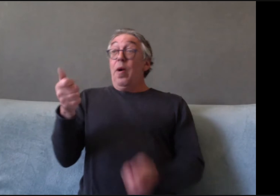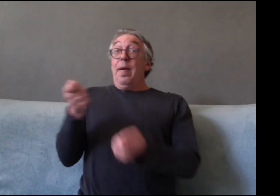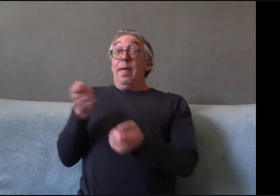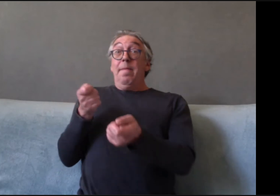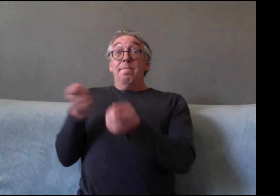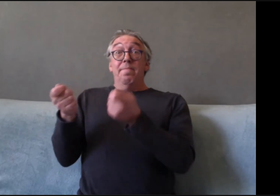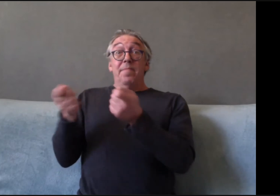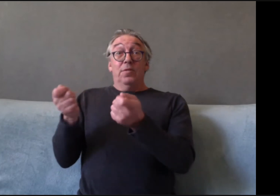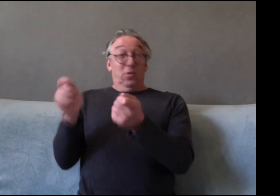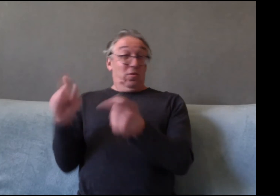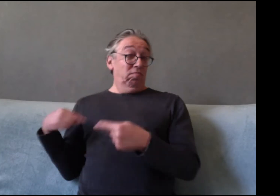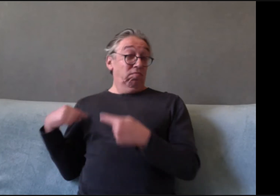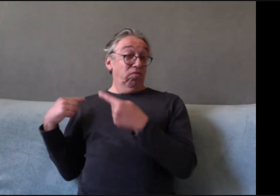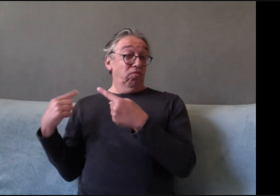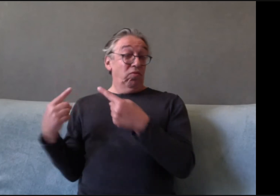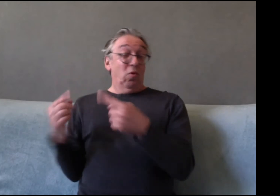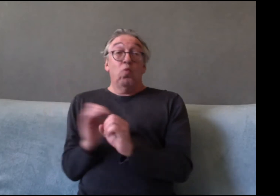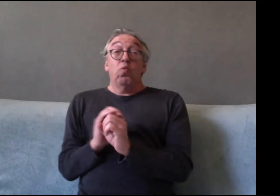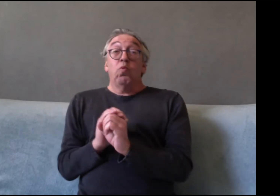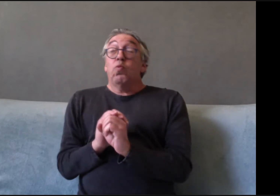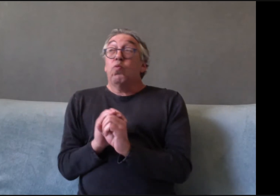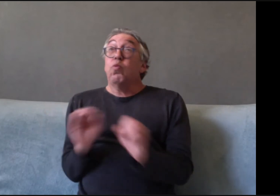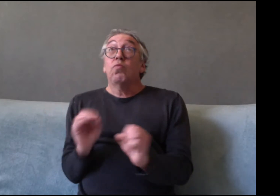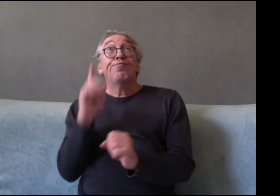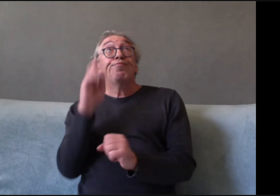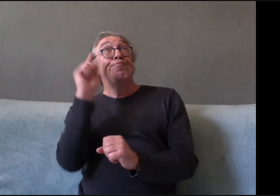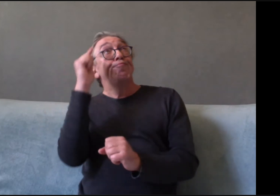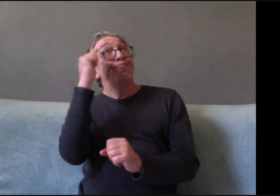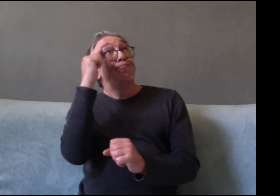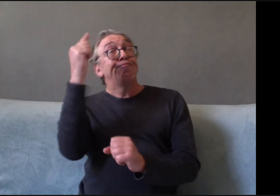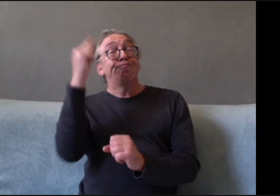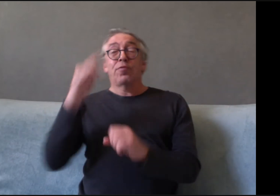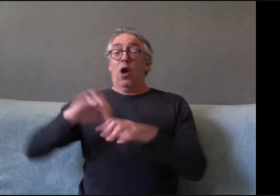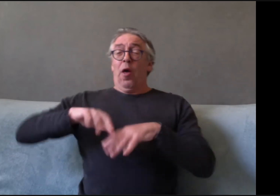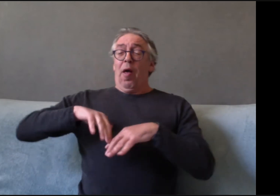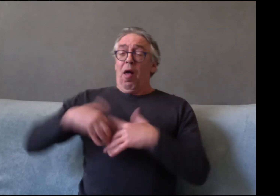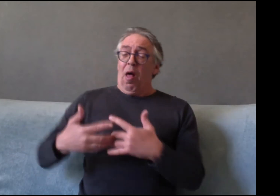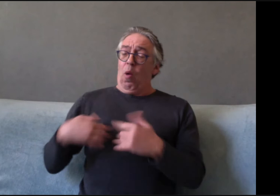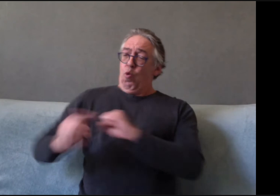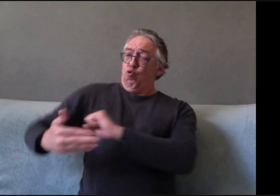to protect properly the staff and the persons living there.